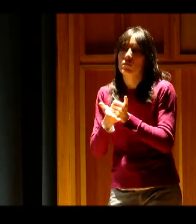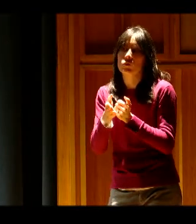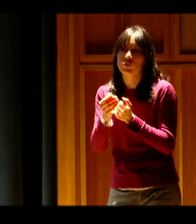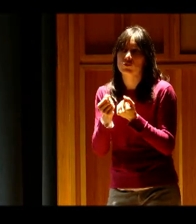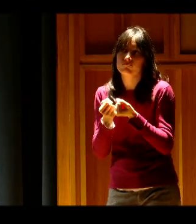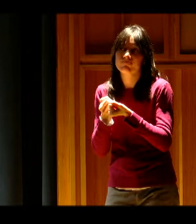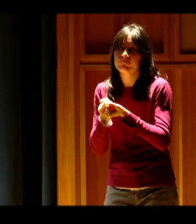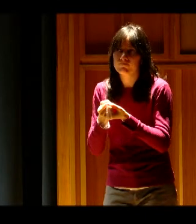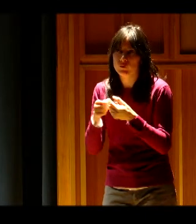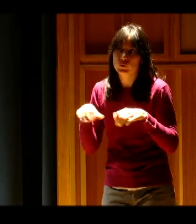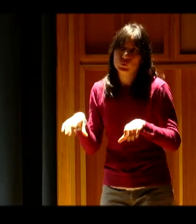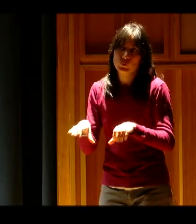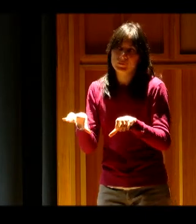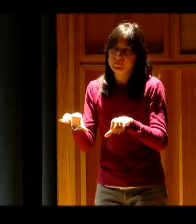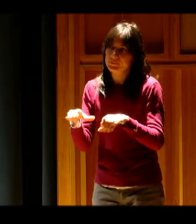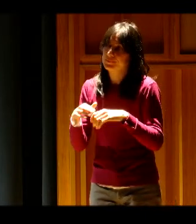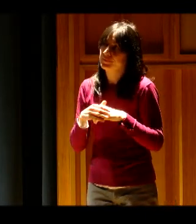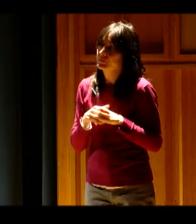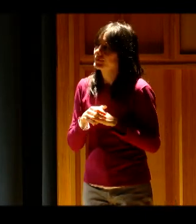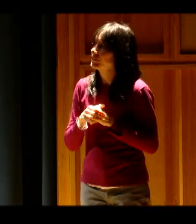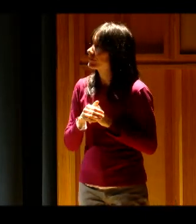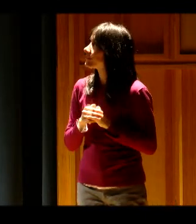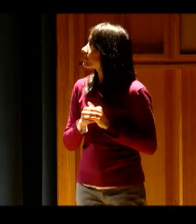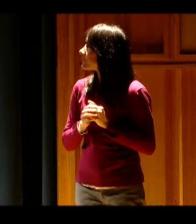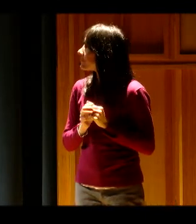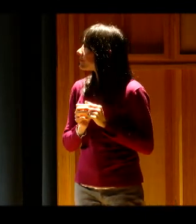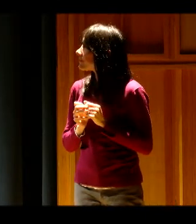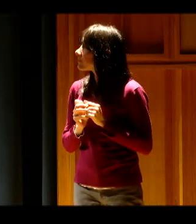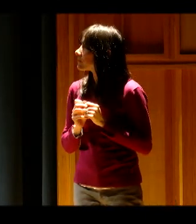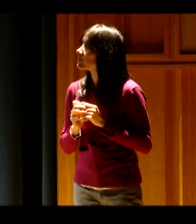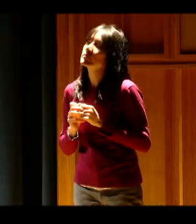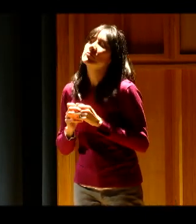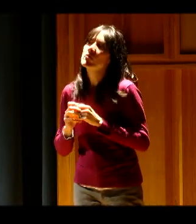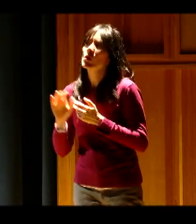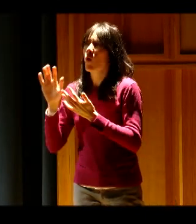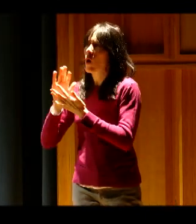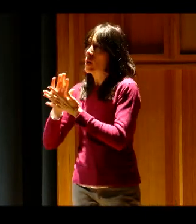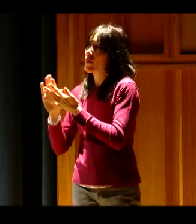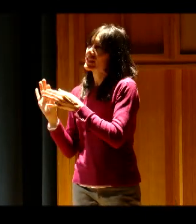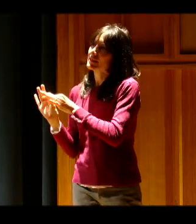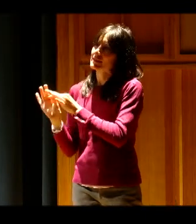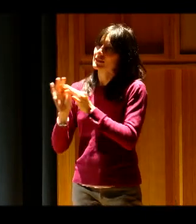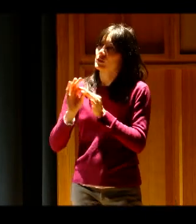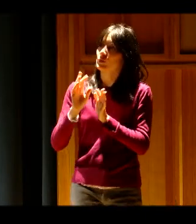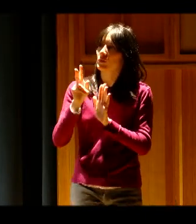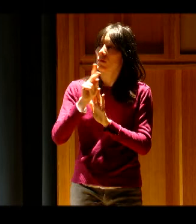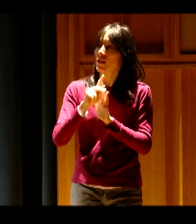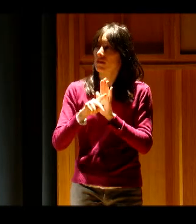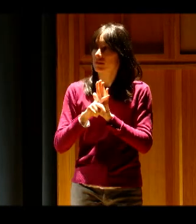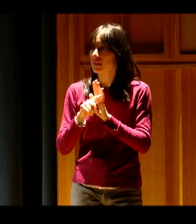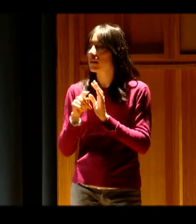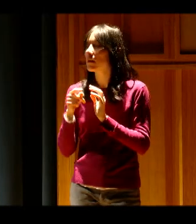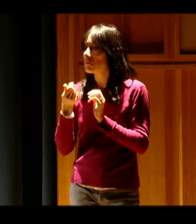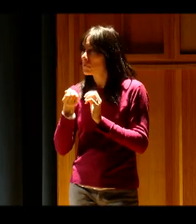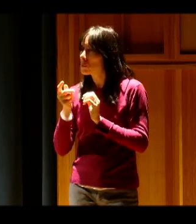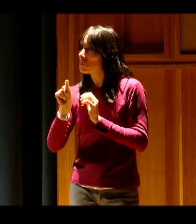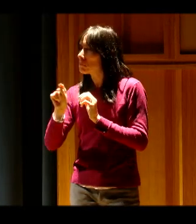This is all taking us towards policy, and policies been mentioned a few times today, and one of the things about the Arts Council program